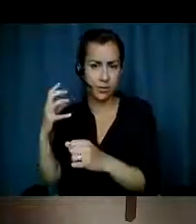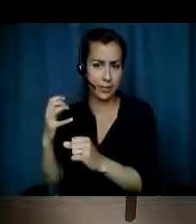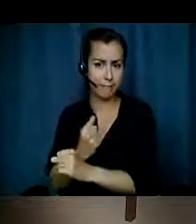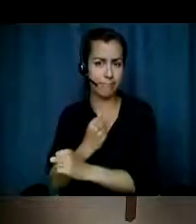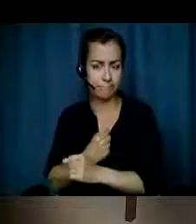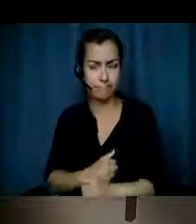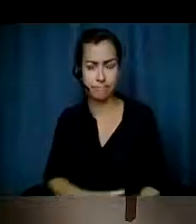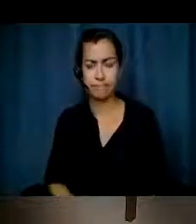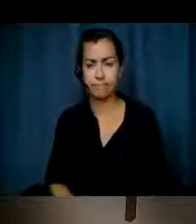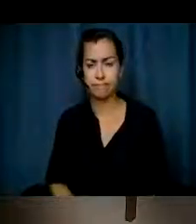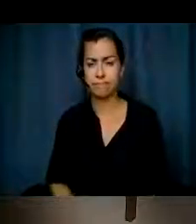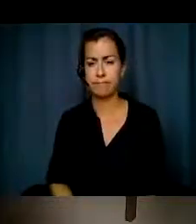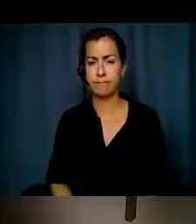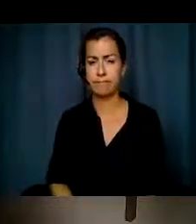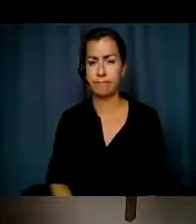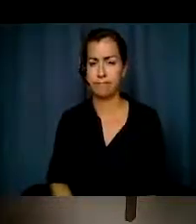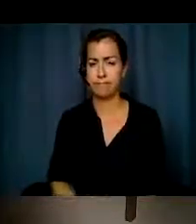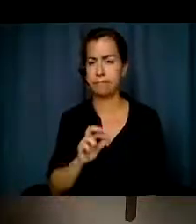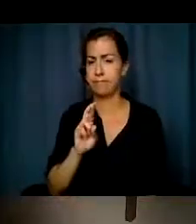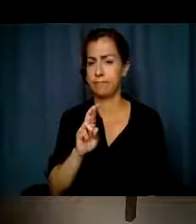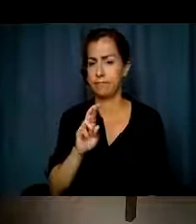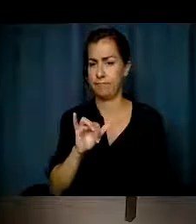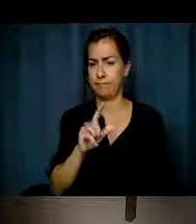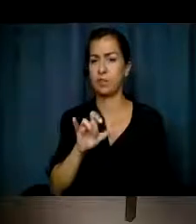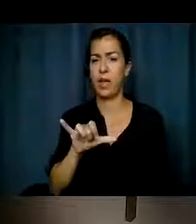what changes are going to come about for people with,